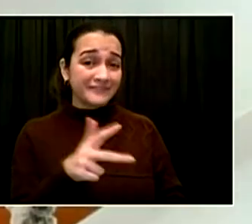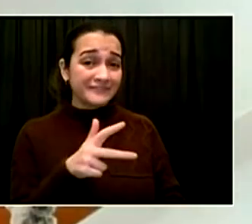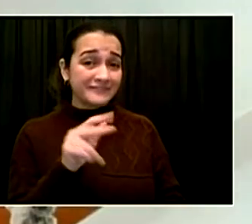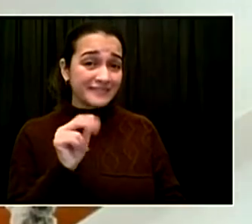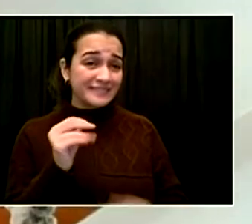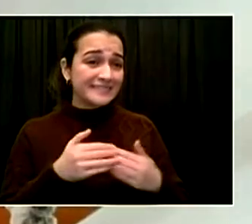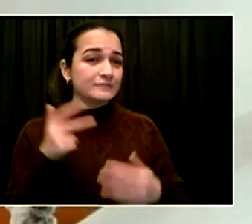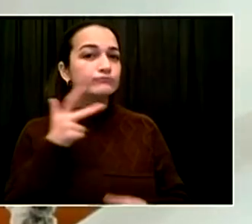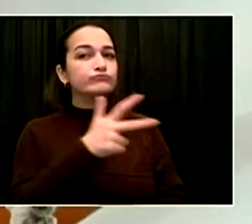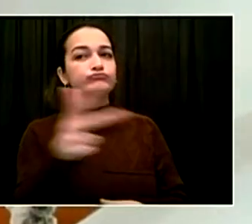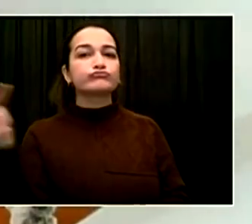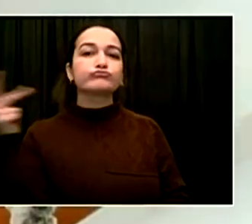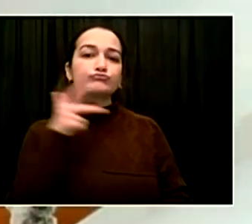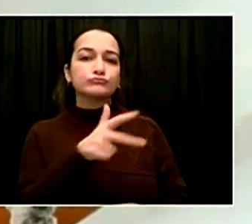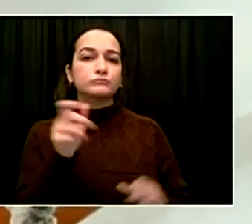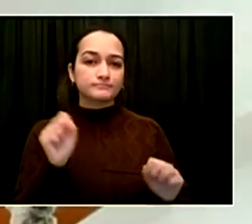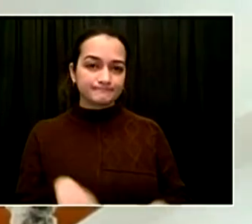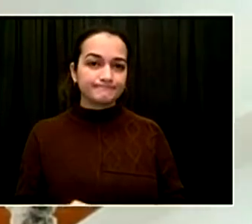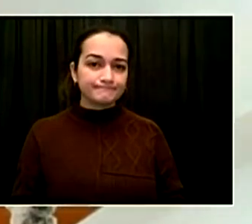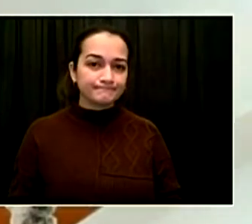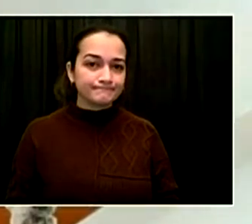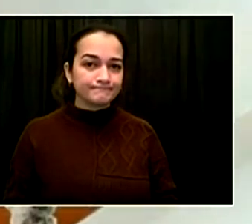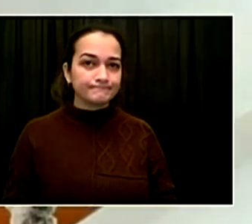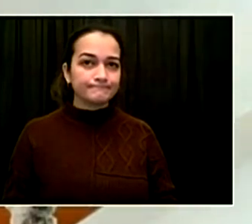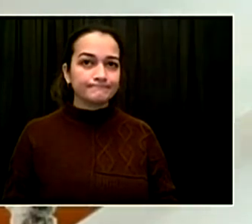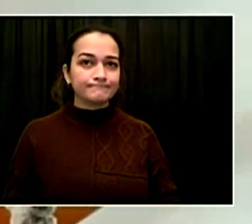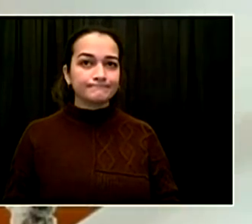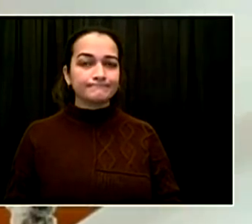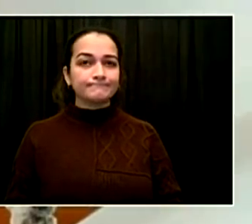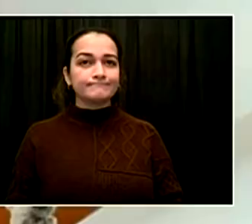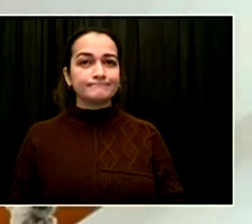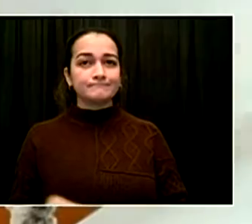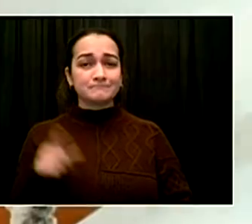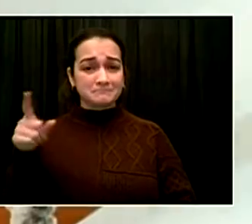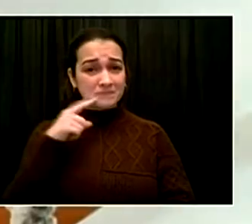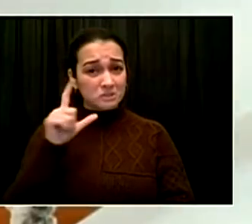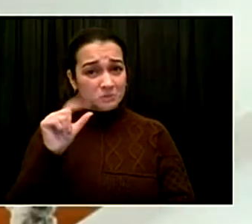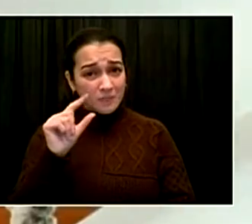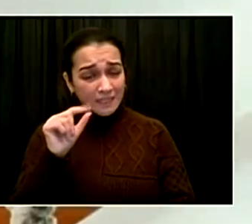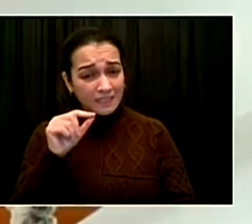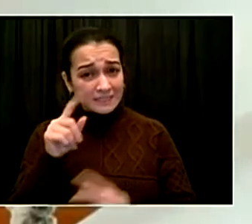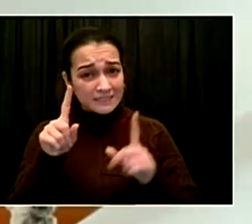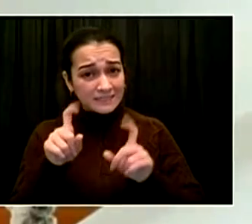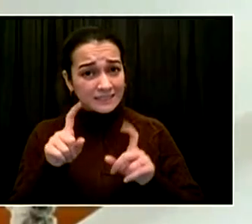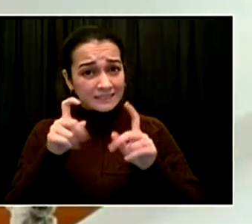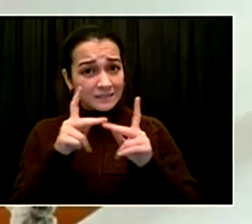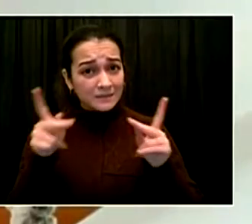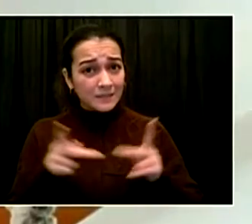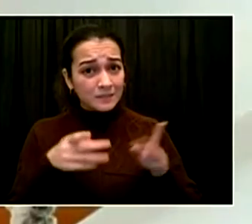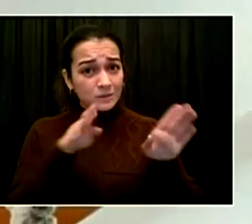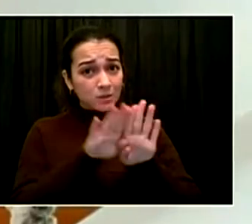SHIFTED TO LOCATIONS AND WE'VE CLOSED SITES AND WE'RE DOING MORE TESTING AT OUR SITES IN